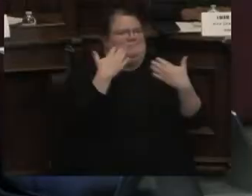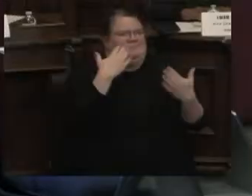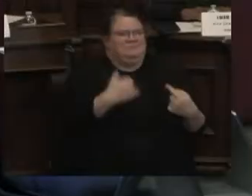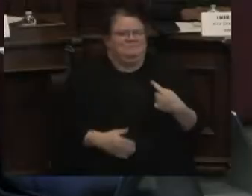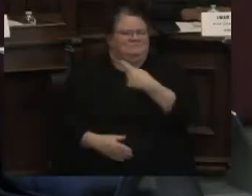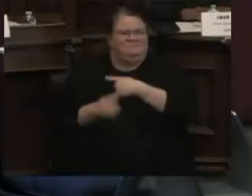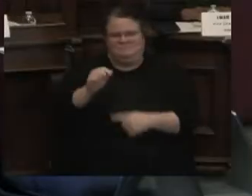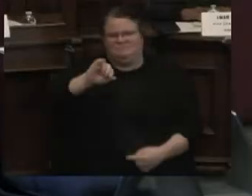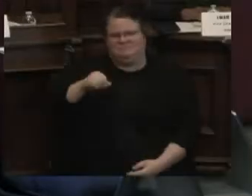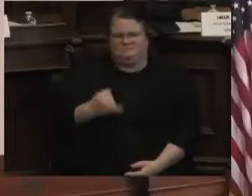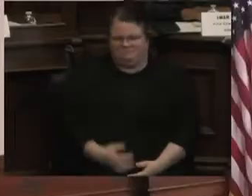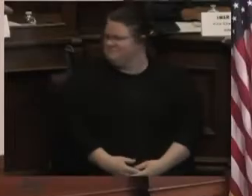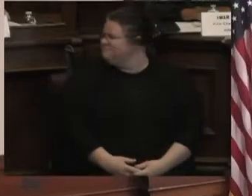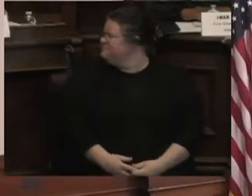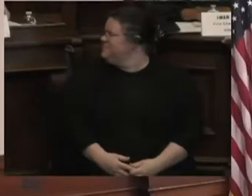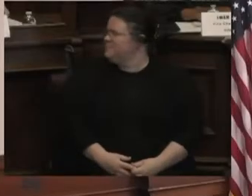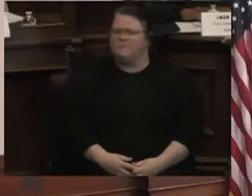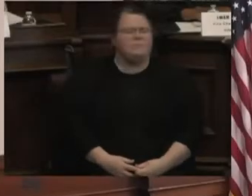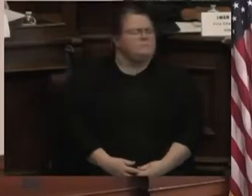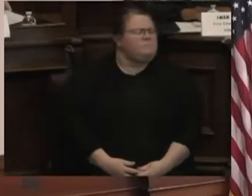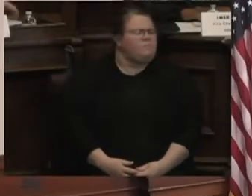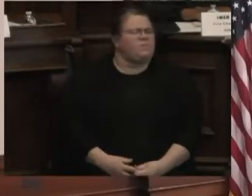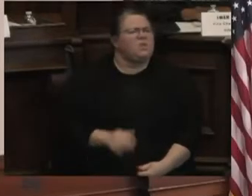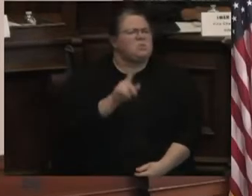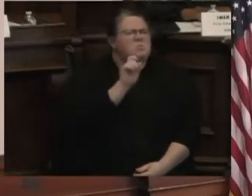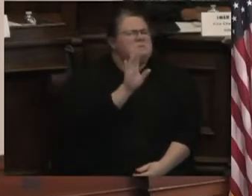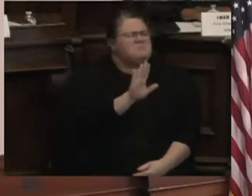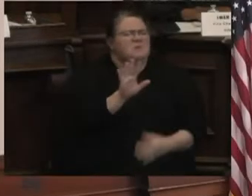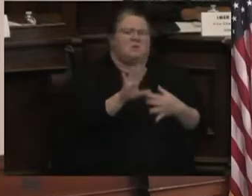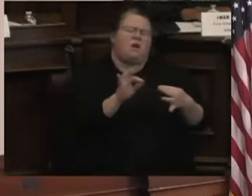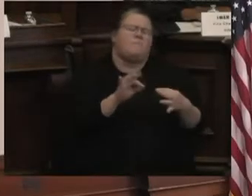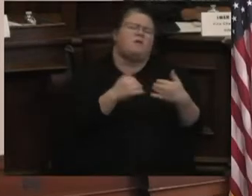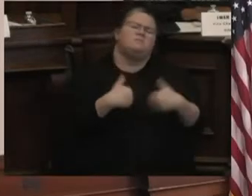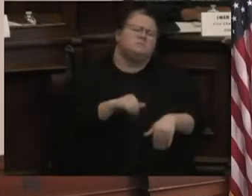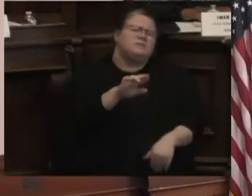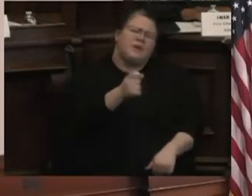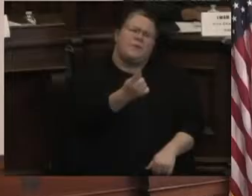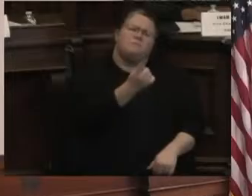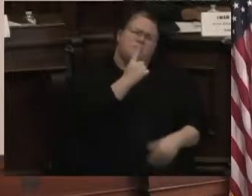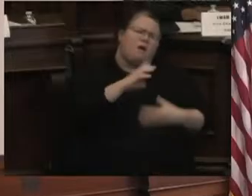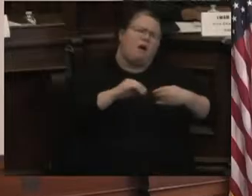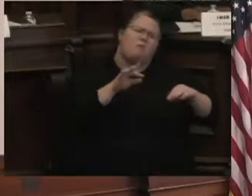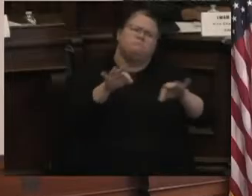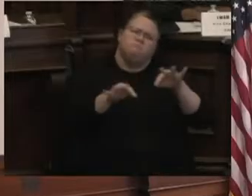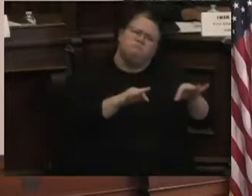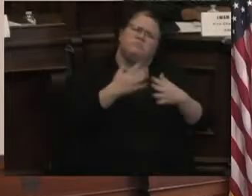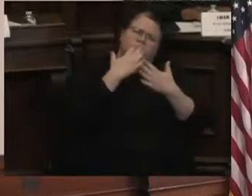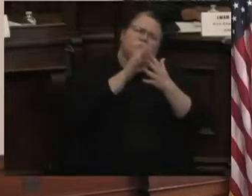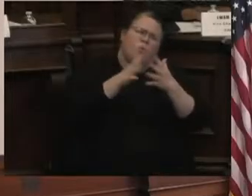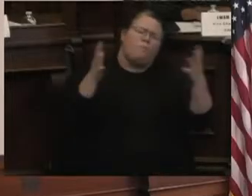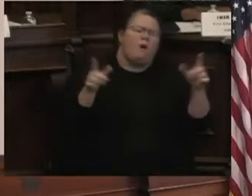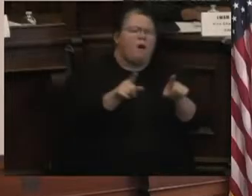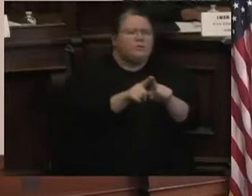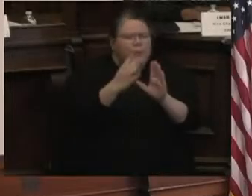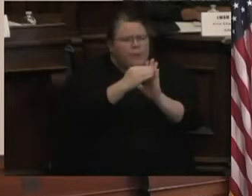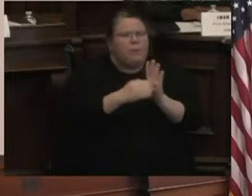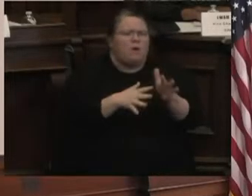agreements. So I don't even know how to answer. Yeah, I just wanted to comment more of